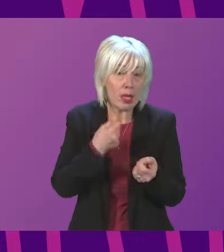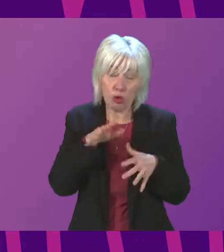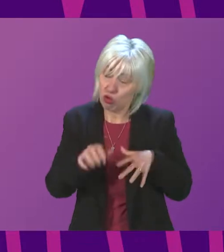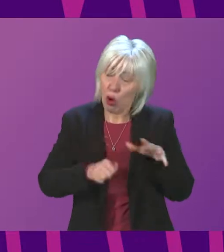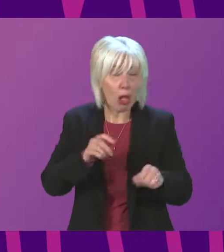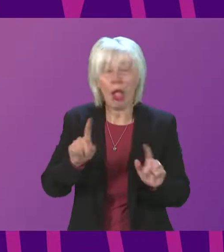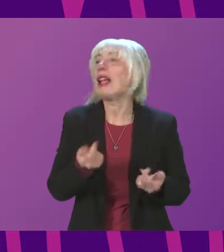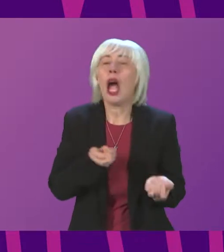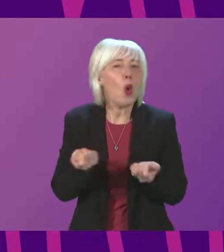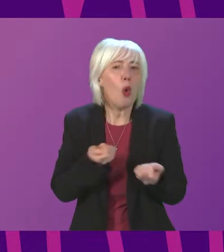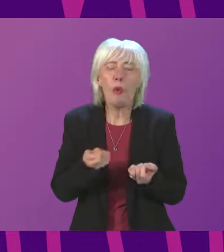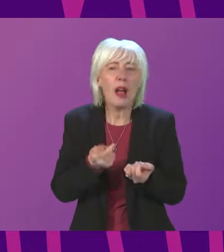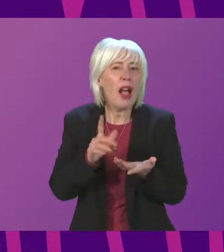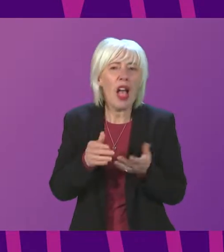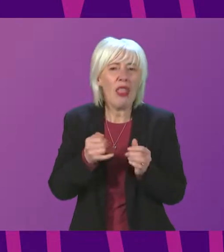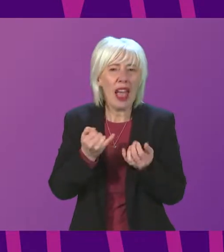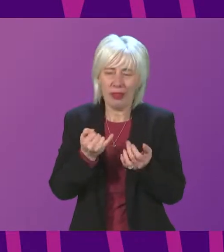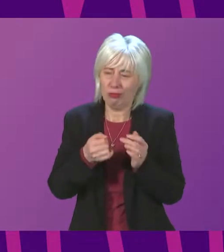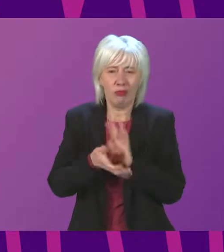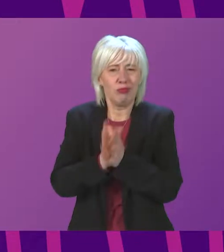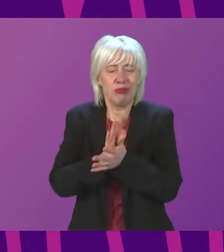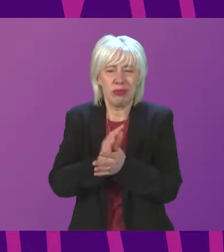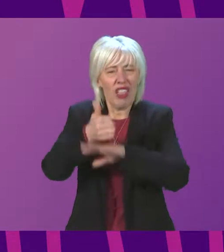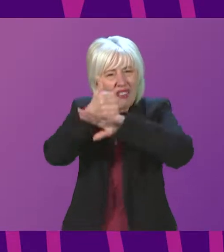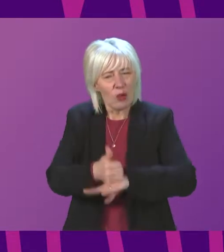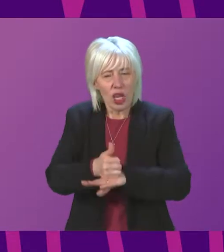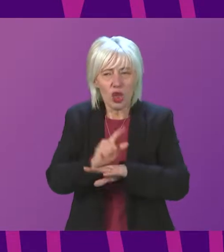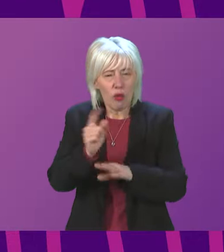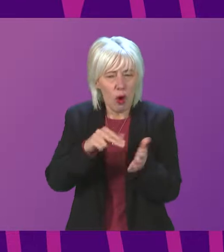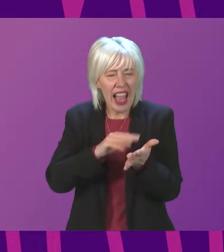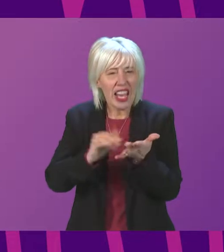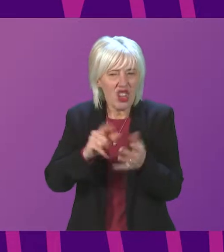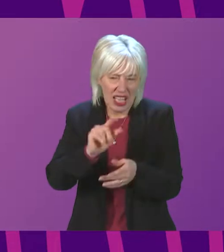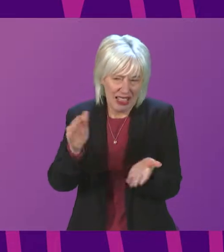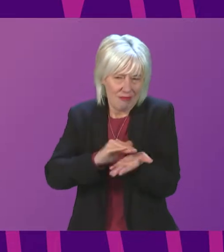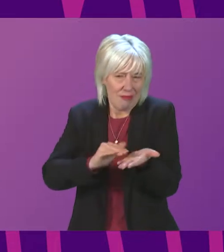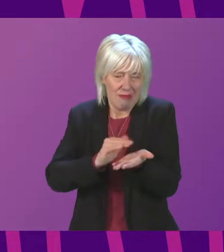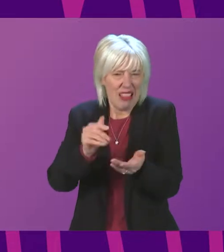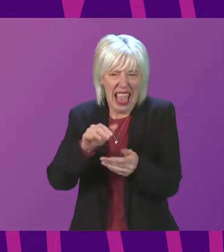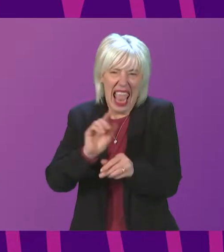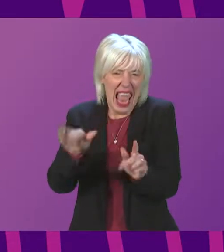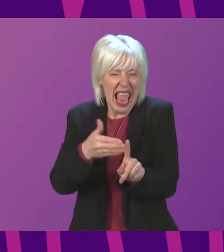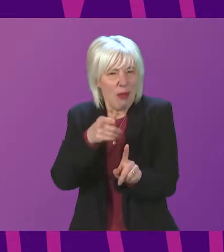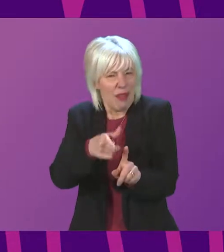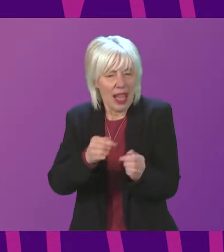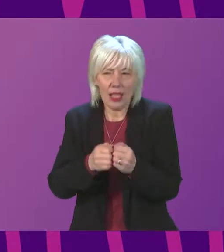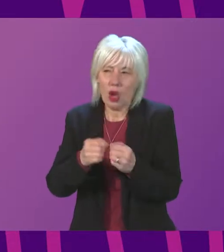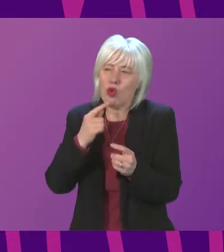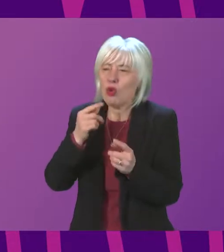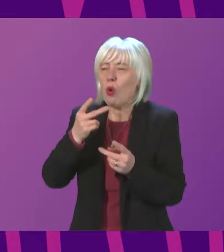That undermines the very founding principles of our NHS. Warm words and quoting statistics will not cut it.